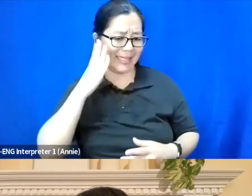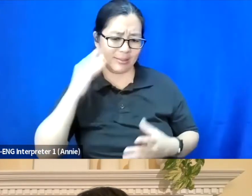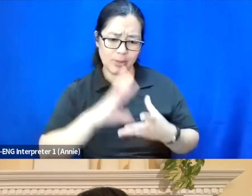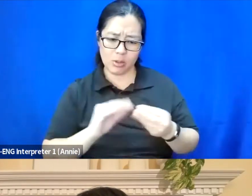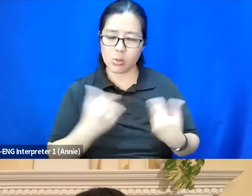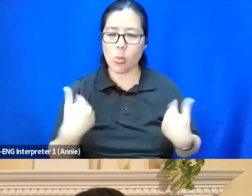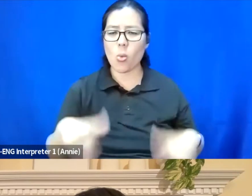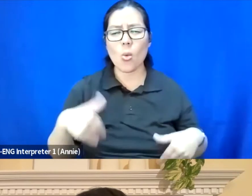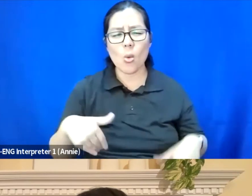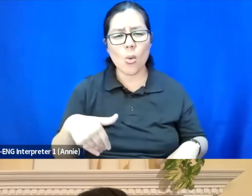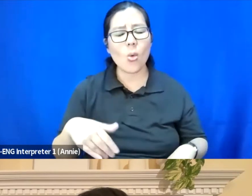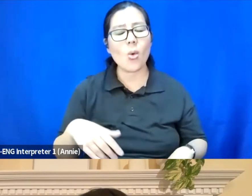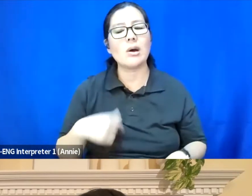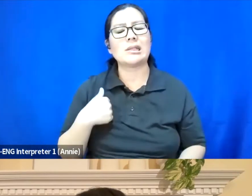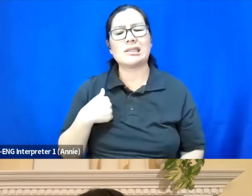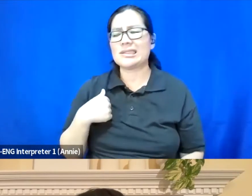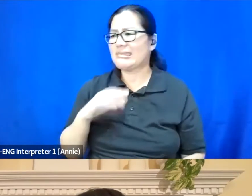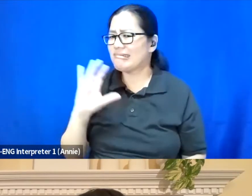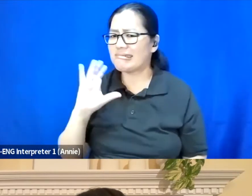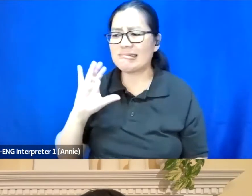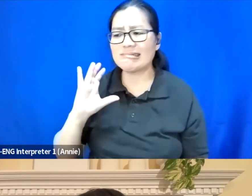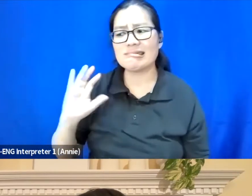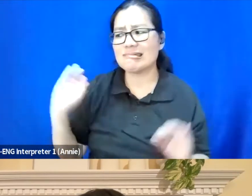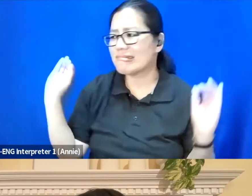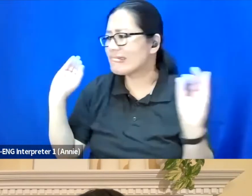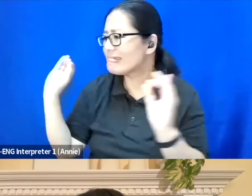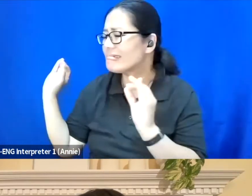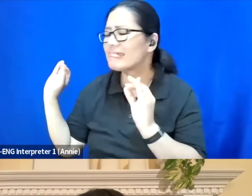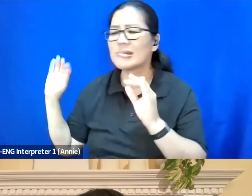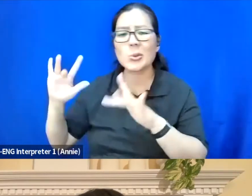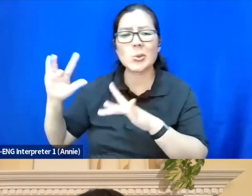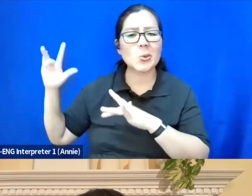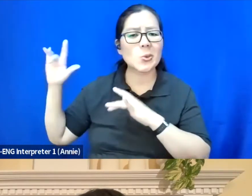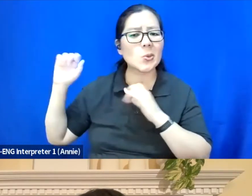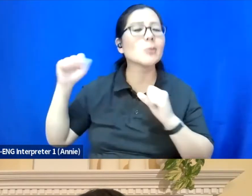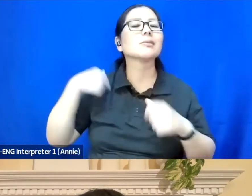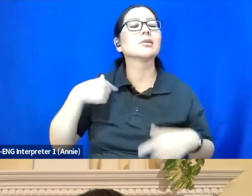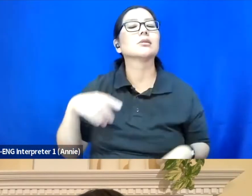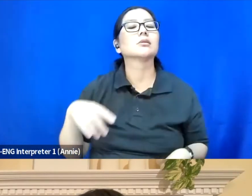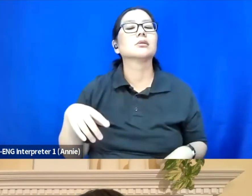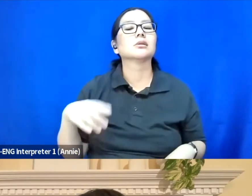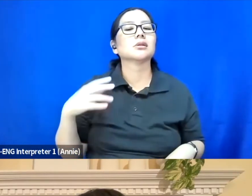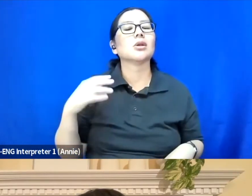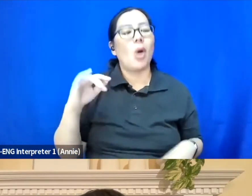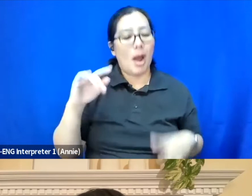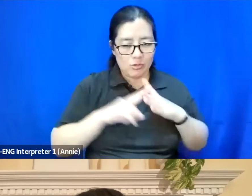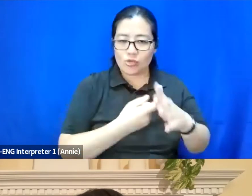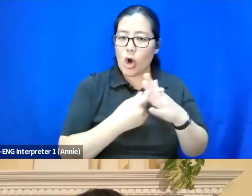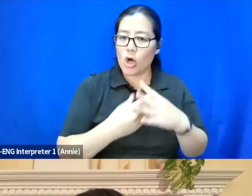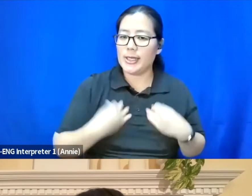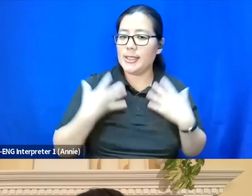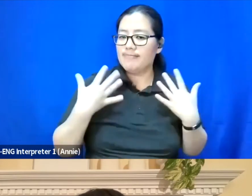until reading those books, and until actually reading essays by people with hypermobility